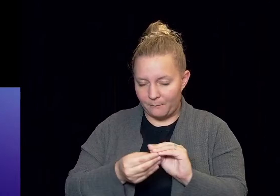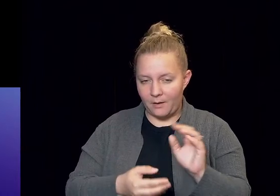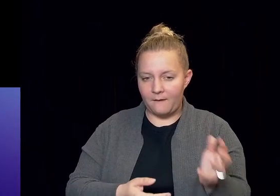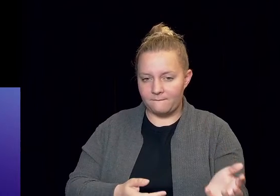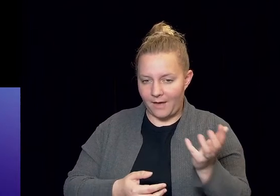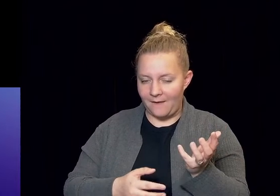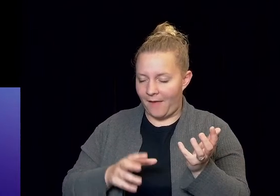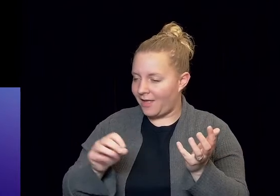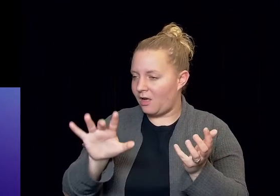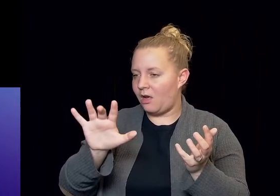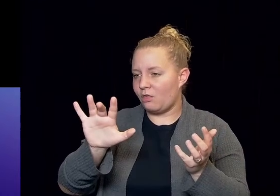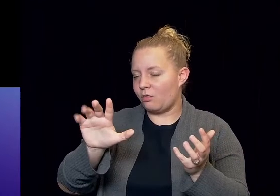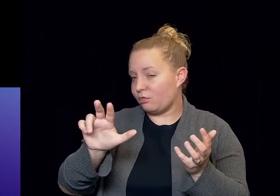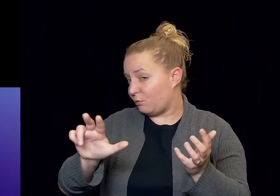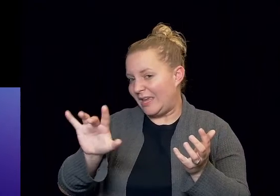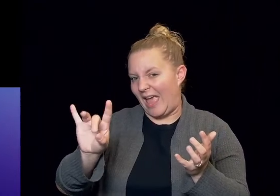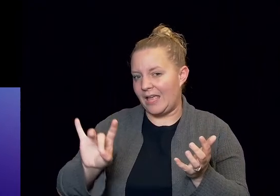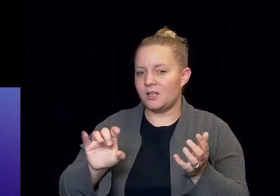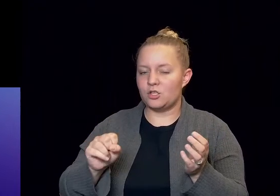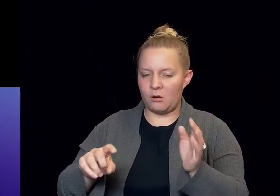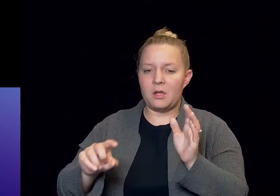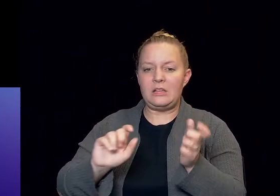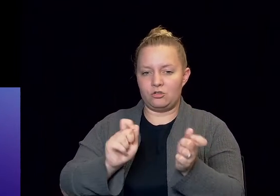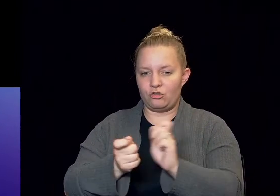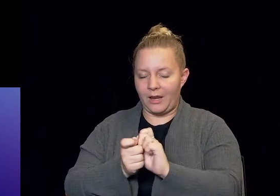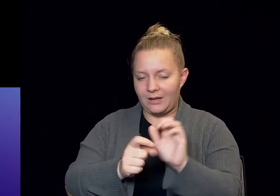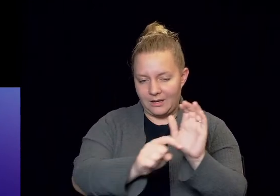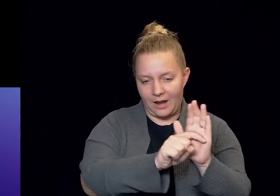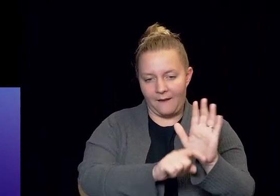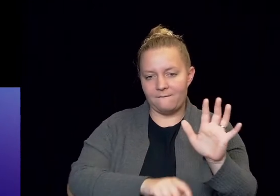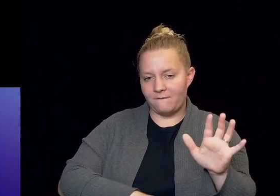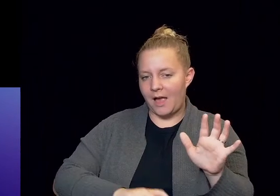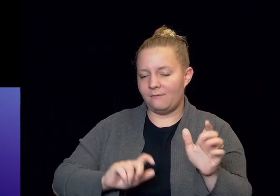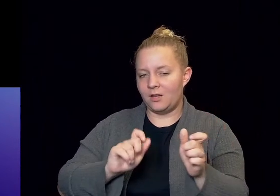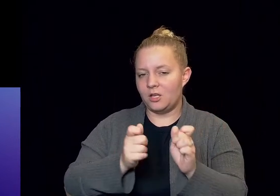So, in order to make that -5 into a fraction, I'm going to put -5/1